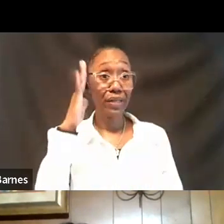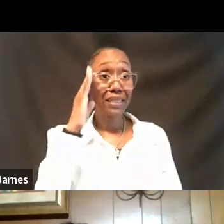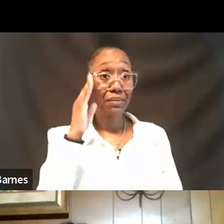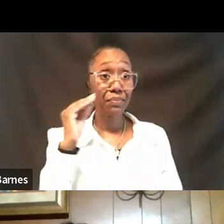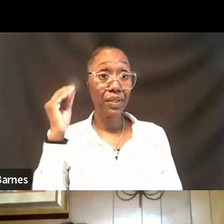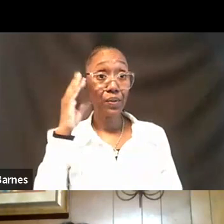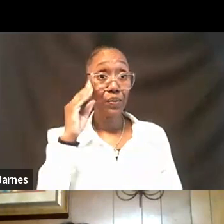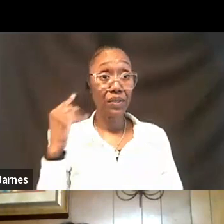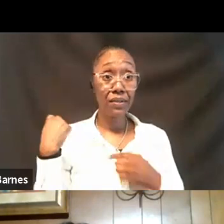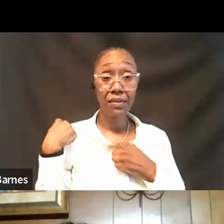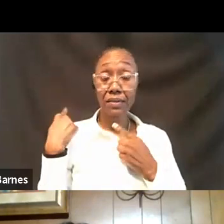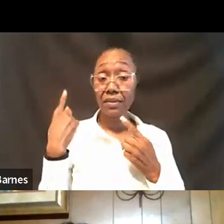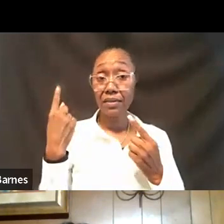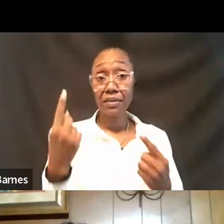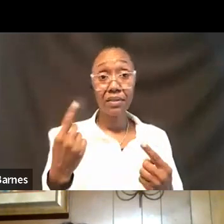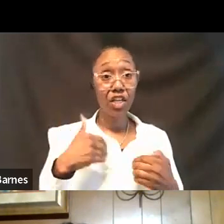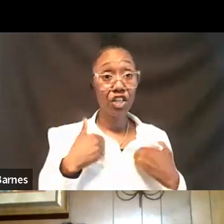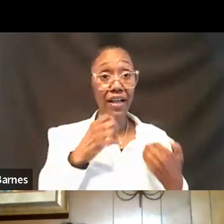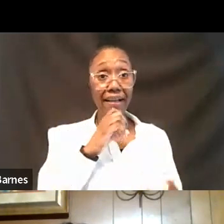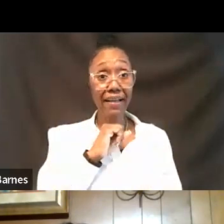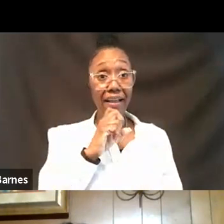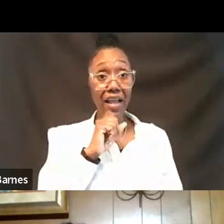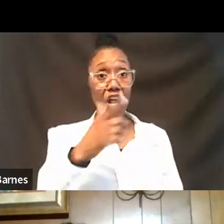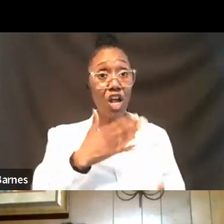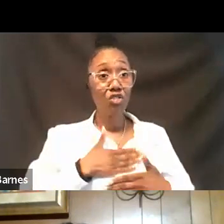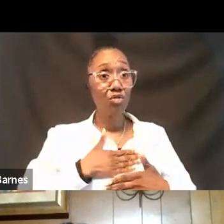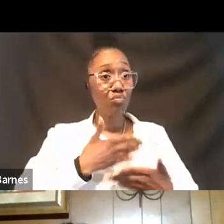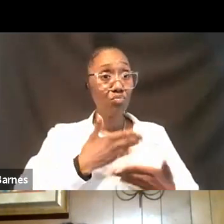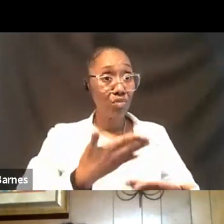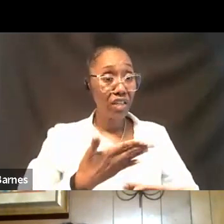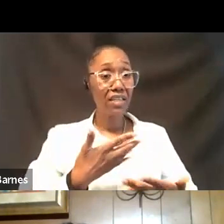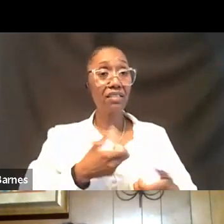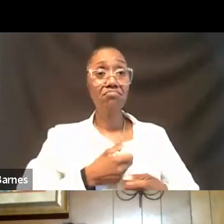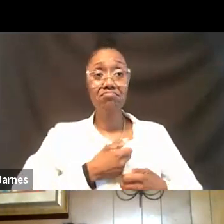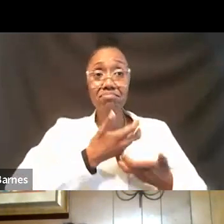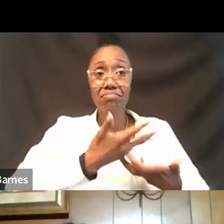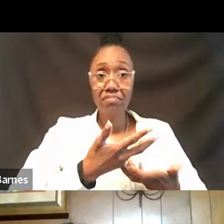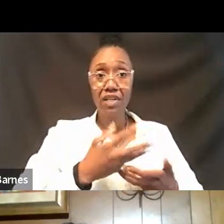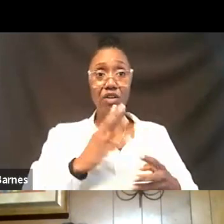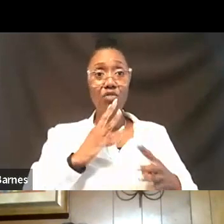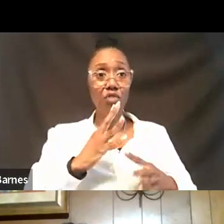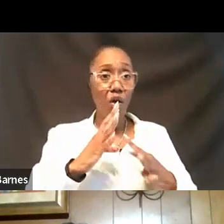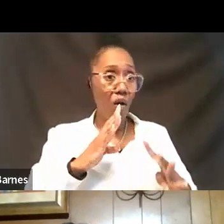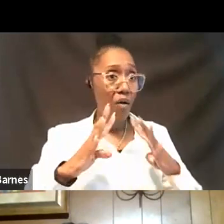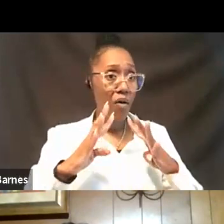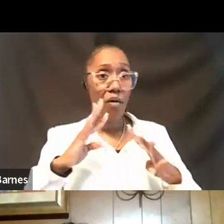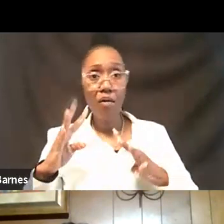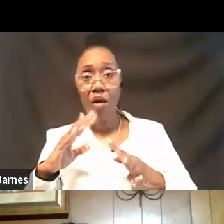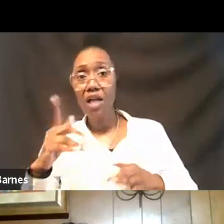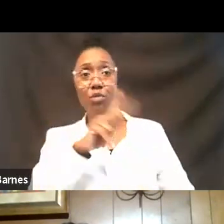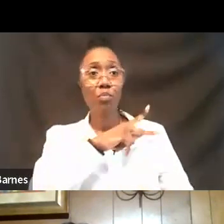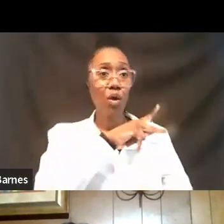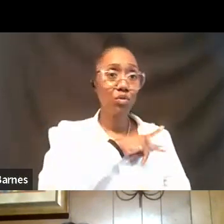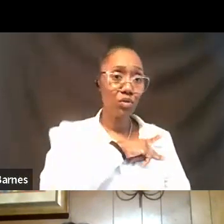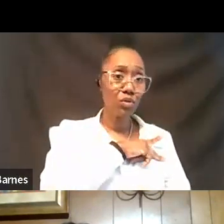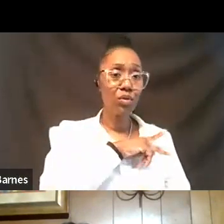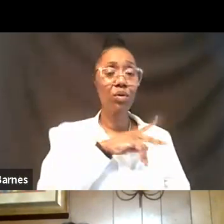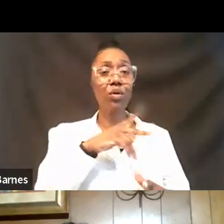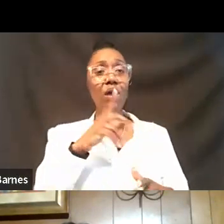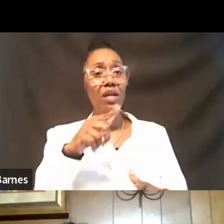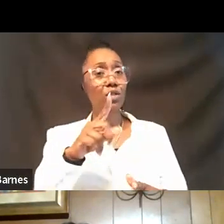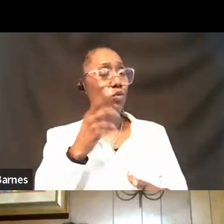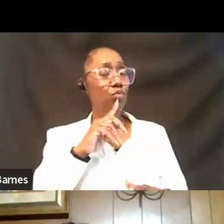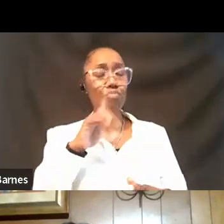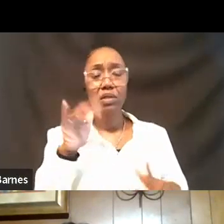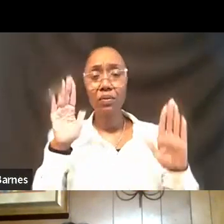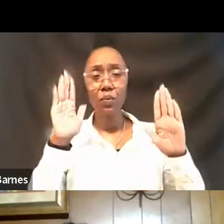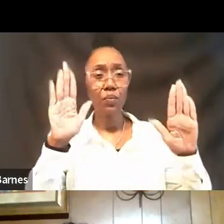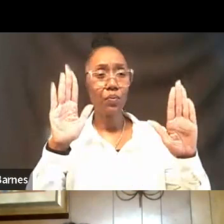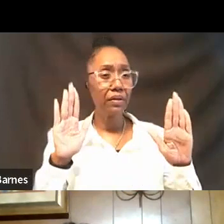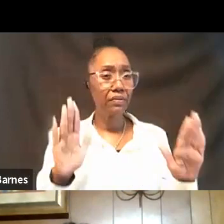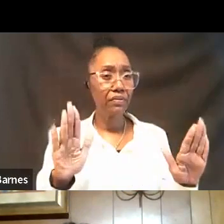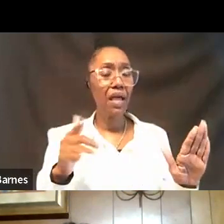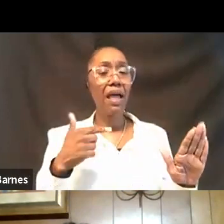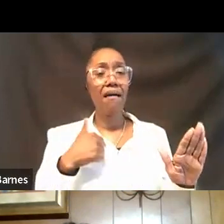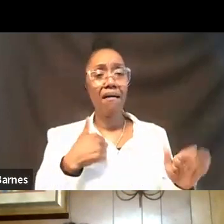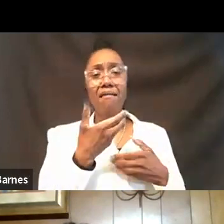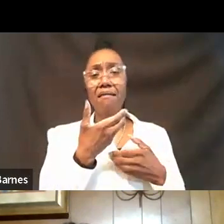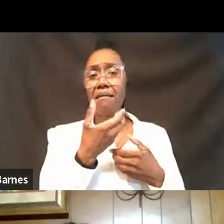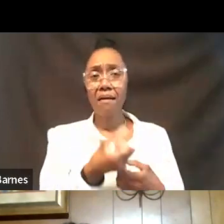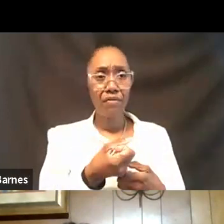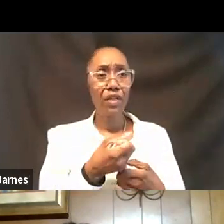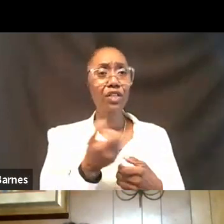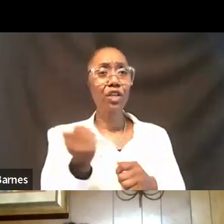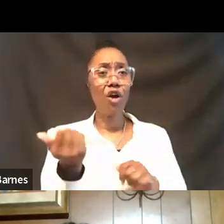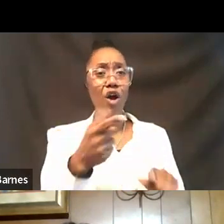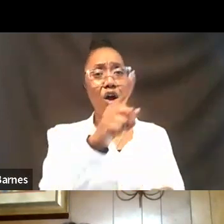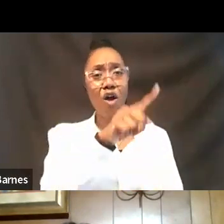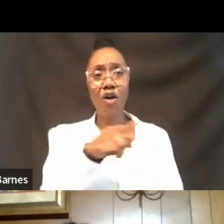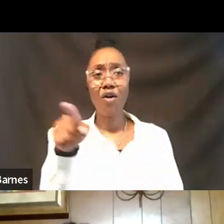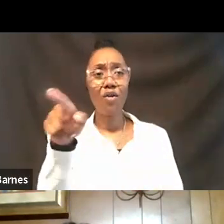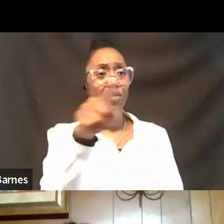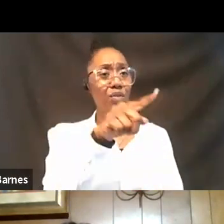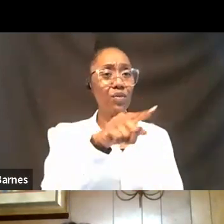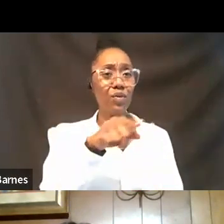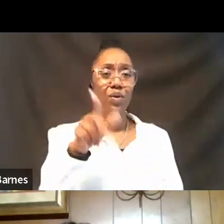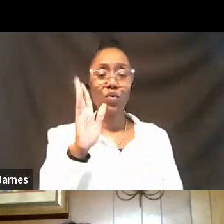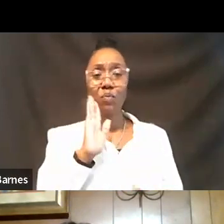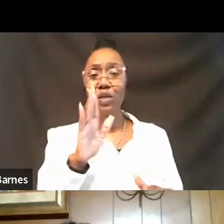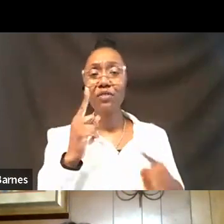And are willing and able to talk about this, these topics that are very personal and very, very raw in some cases is really fantastic and I have every confidence that you all will go on to do really great things and I for one can't wait to.